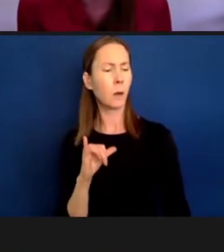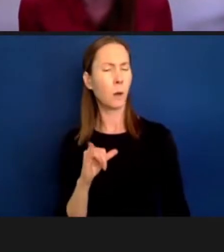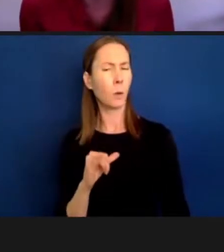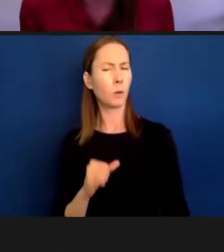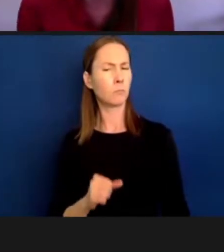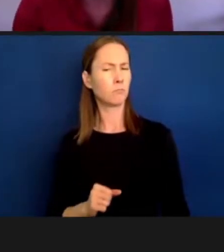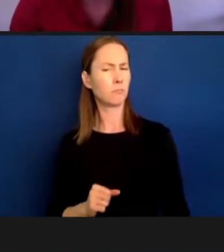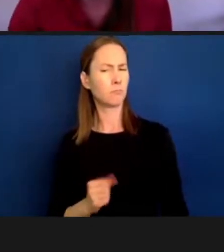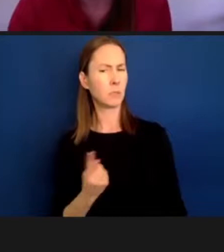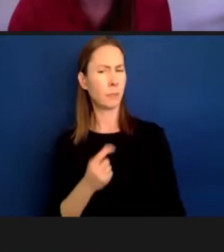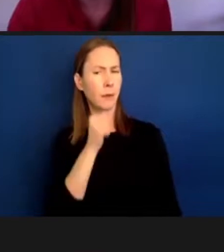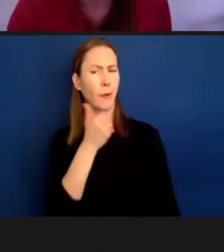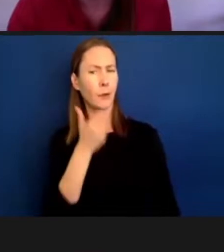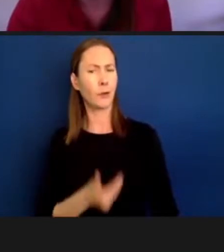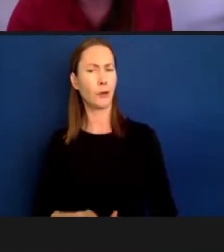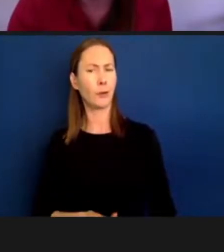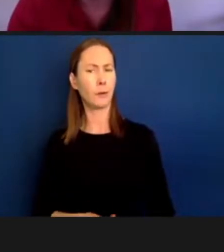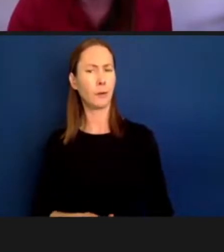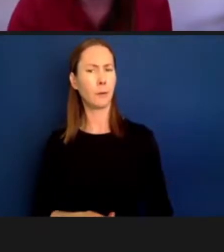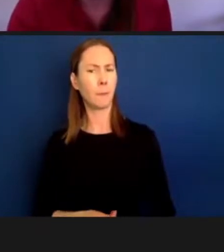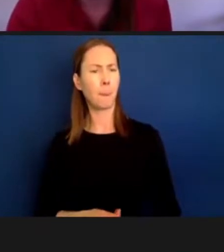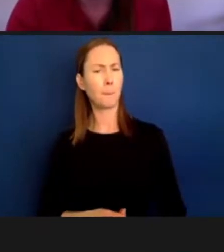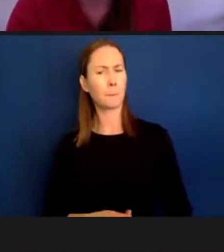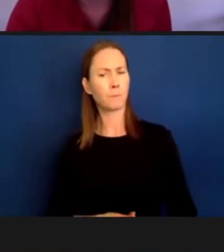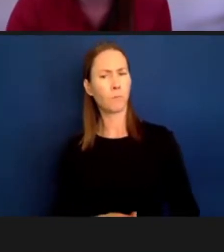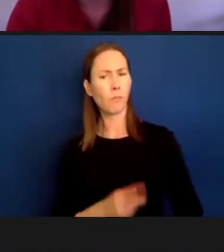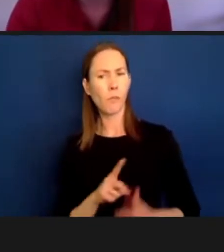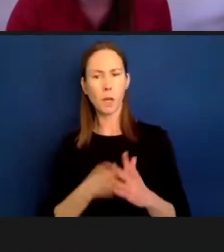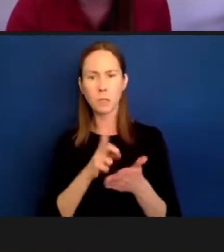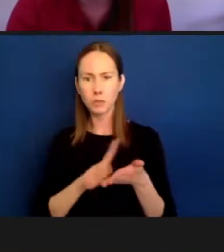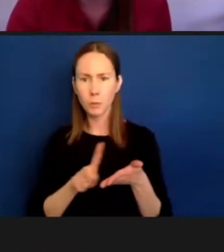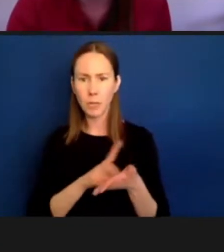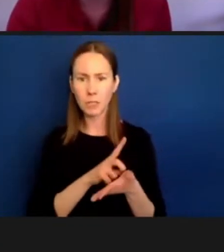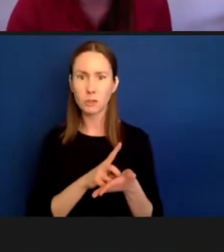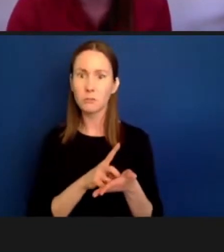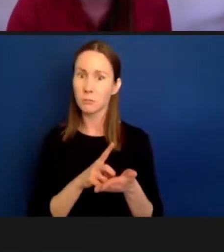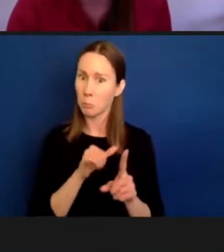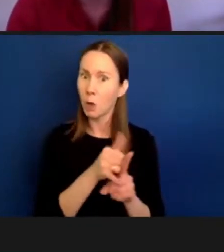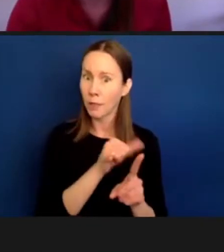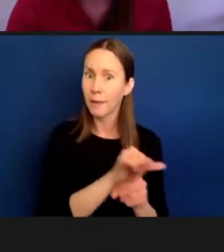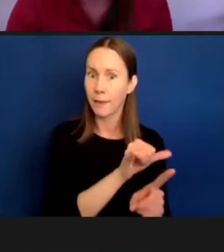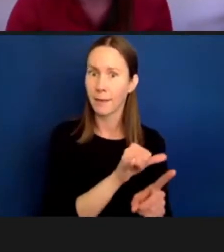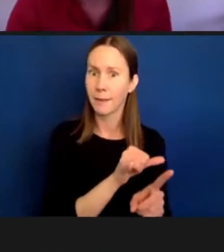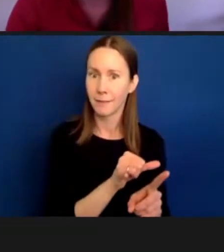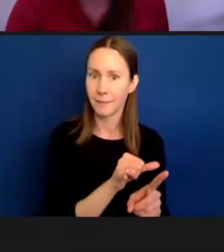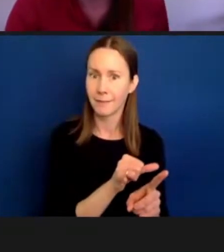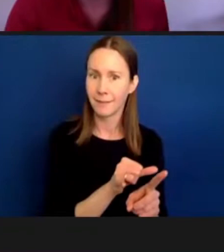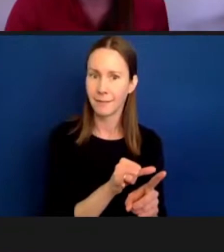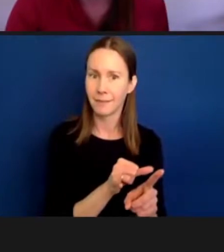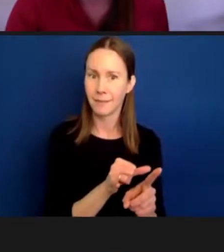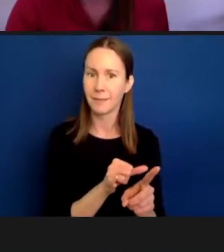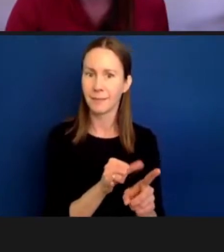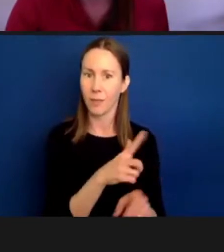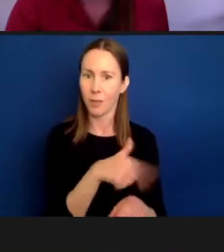And they're engaging in discrimination, potentially even the bullying, of children with disabilities.